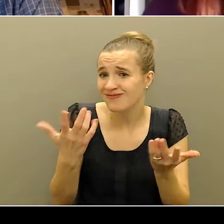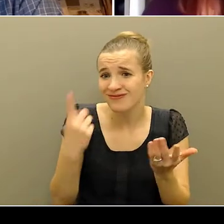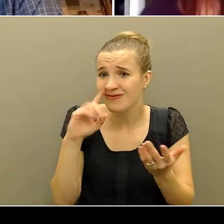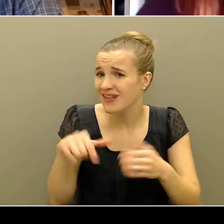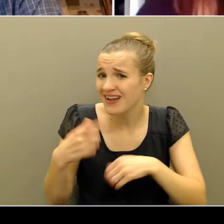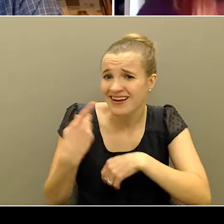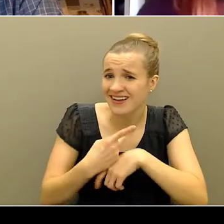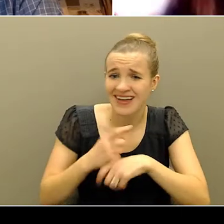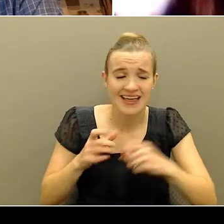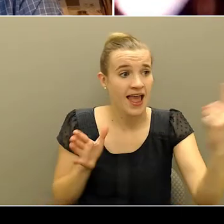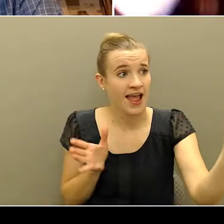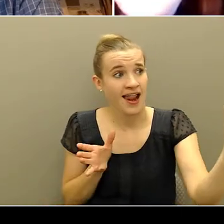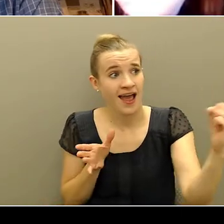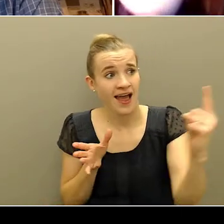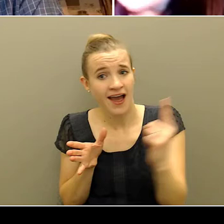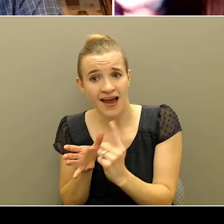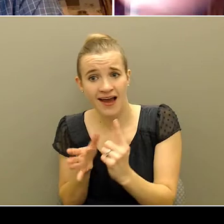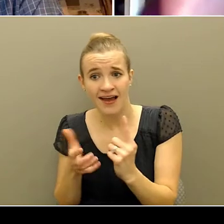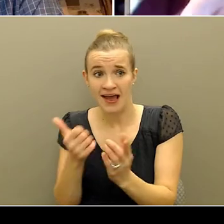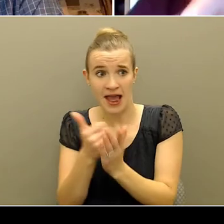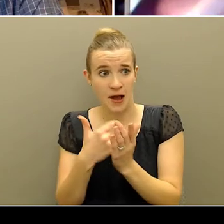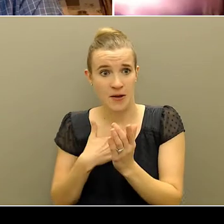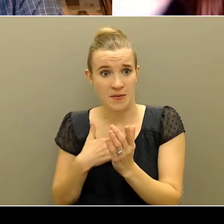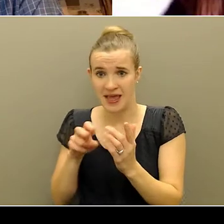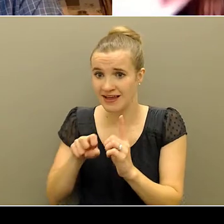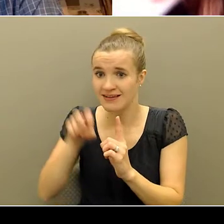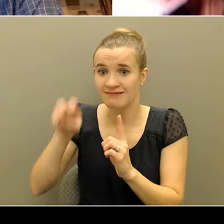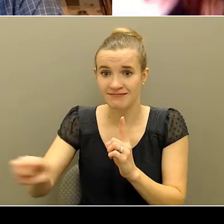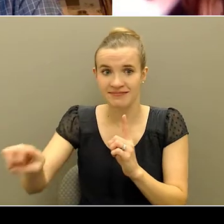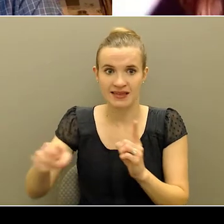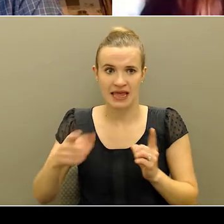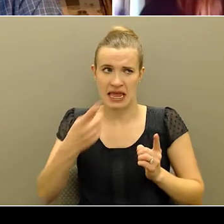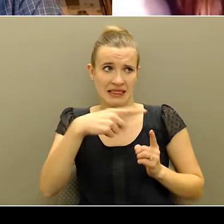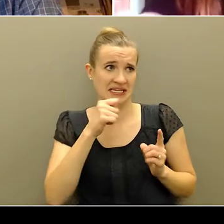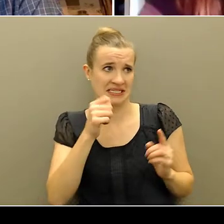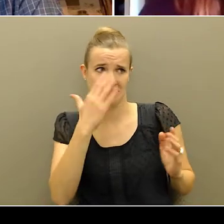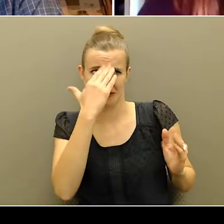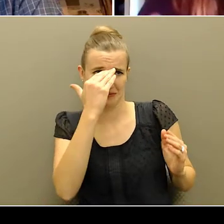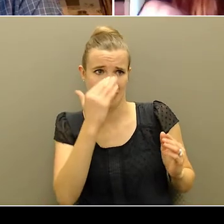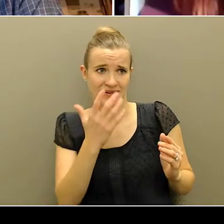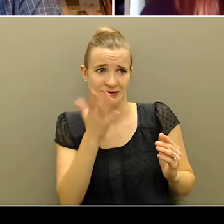like it's- nobody expects in the places that I go to find some, some girl in a